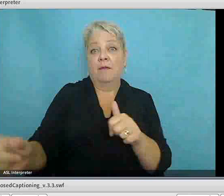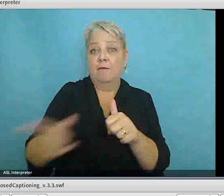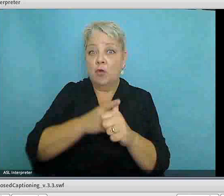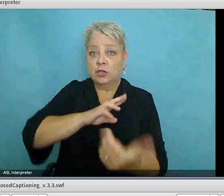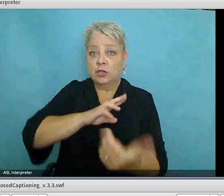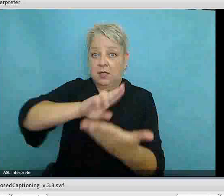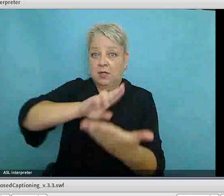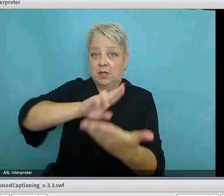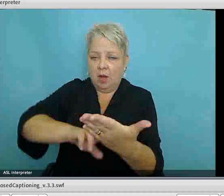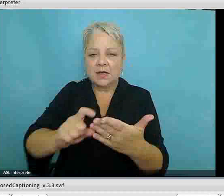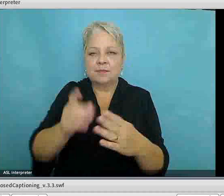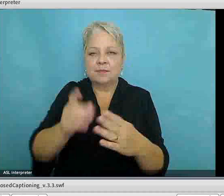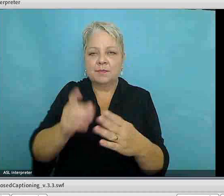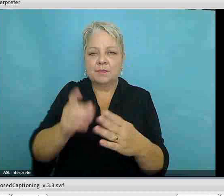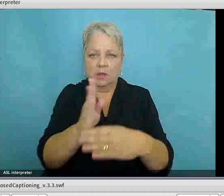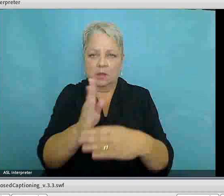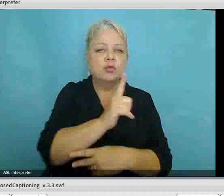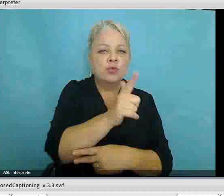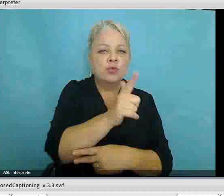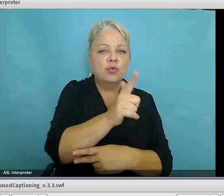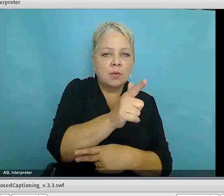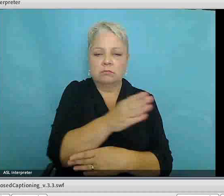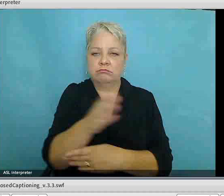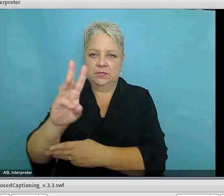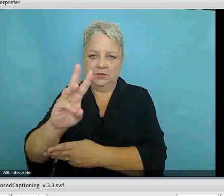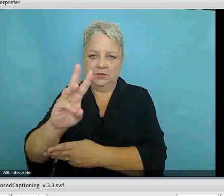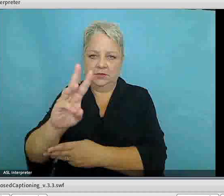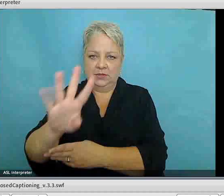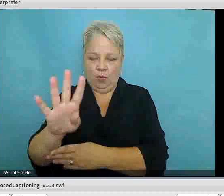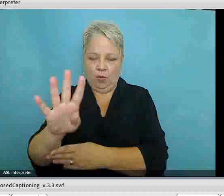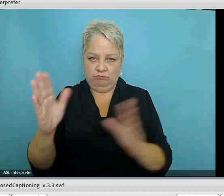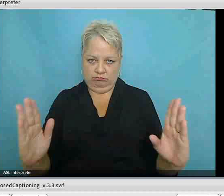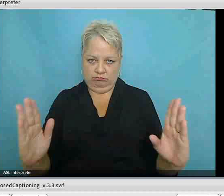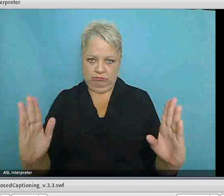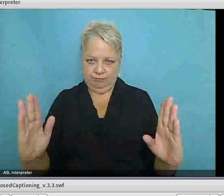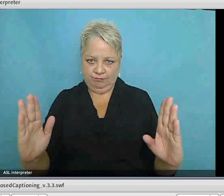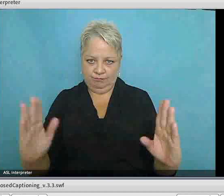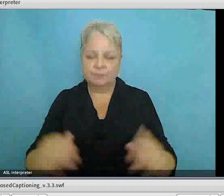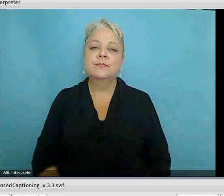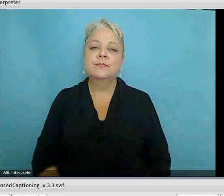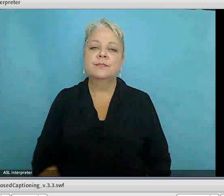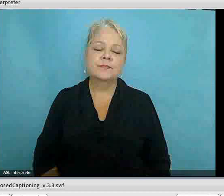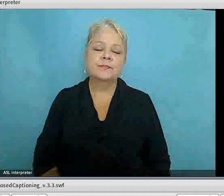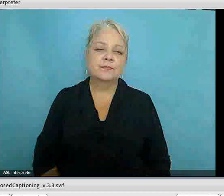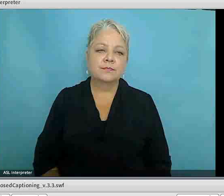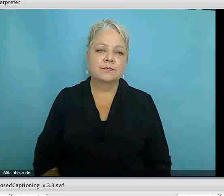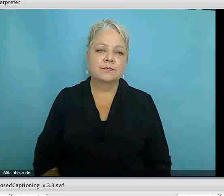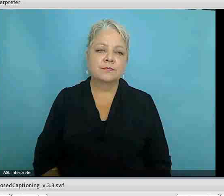in a One Care plan.